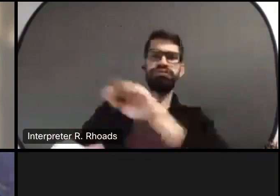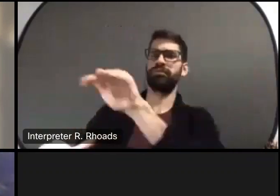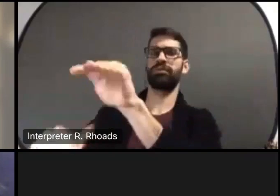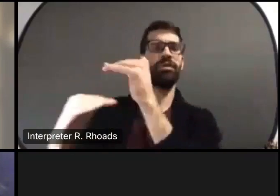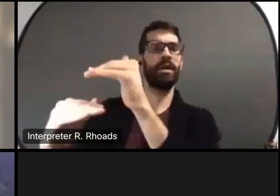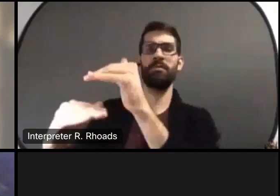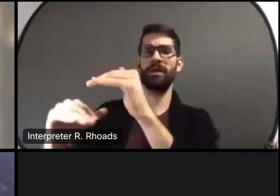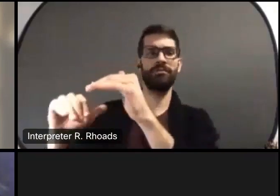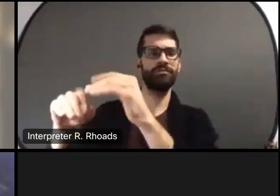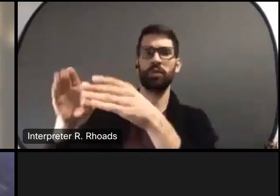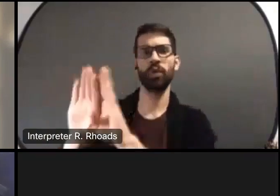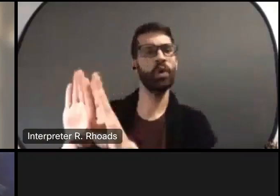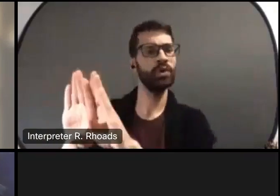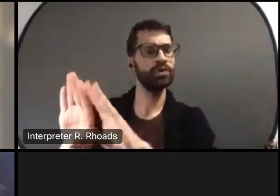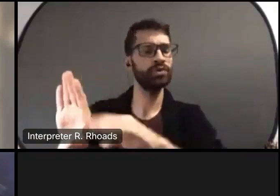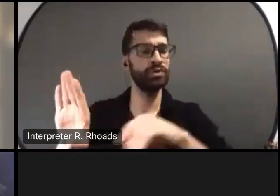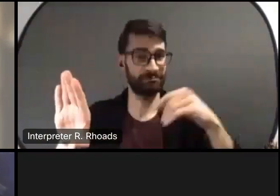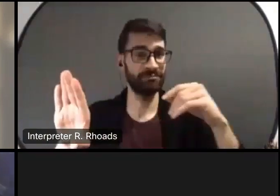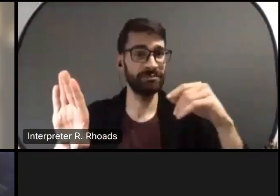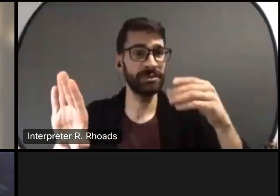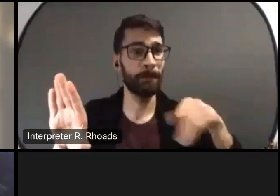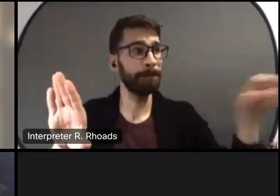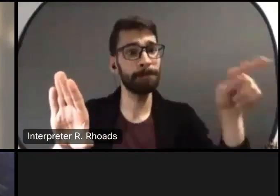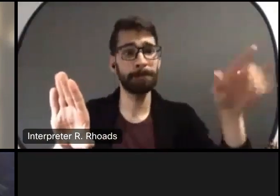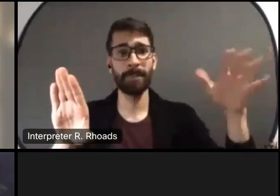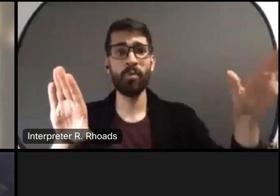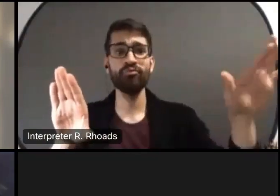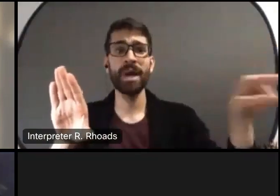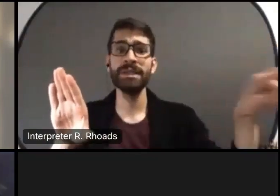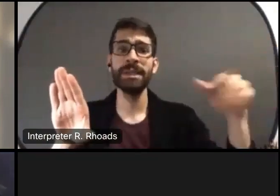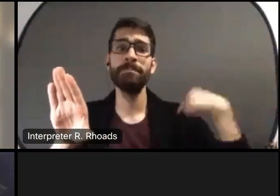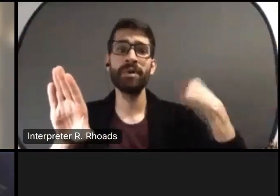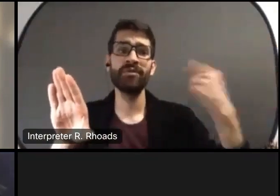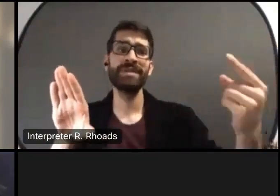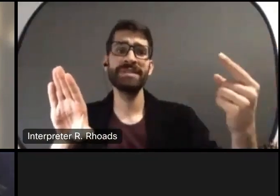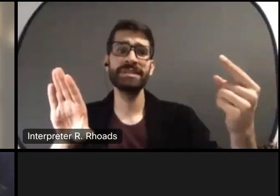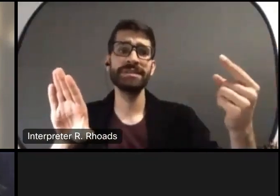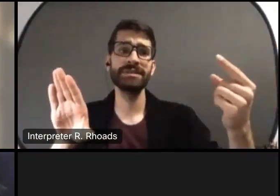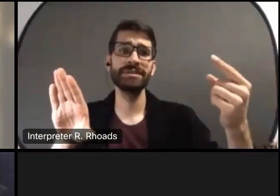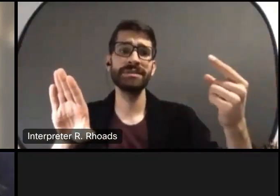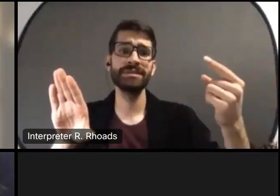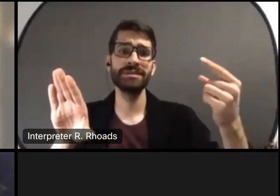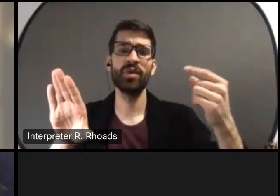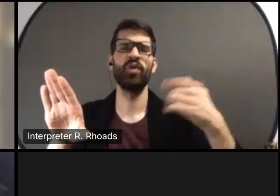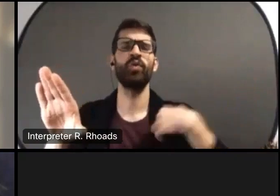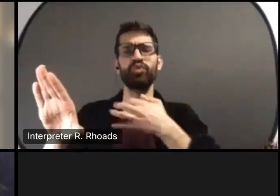etc. So my question is regarding what we were talking about and, you know, being able to limit